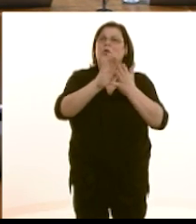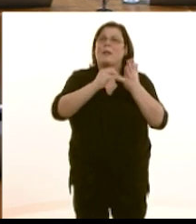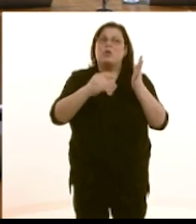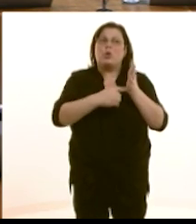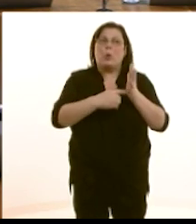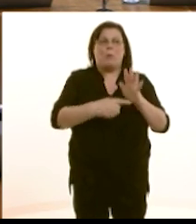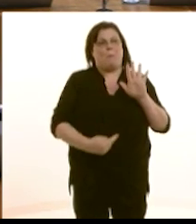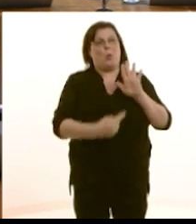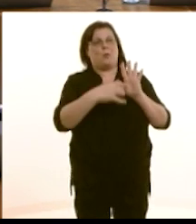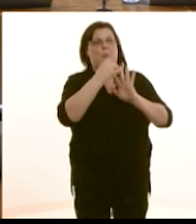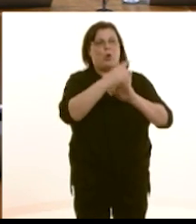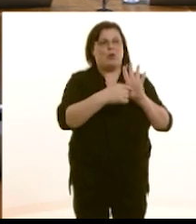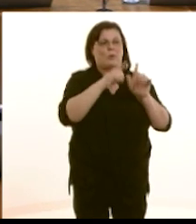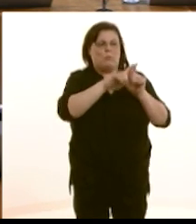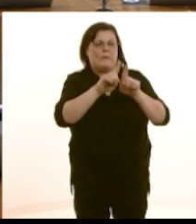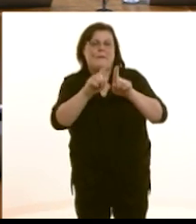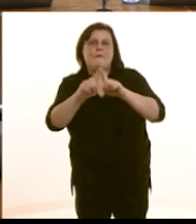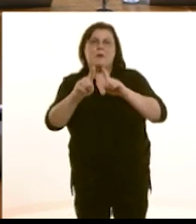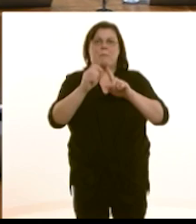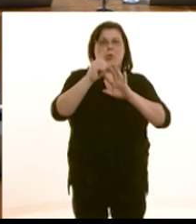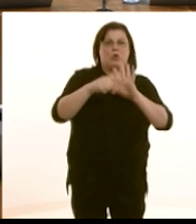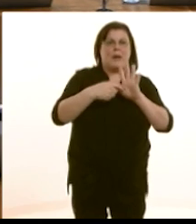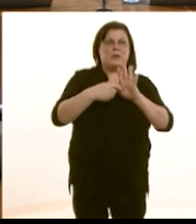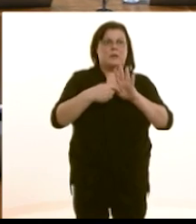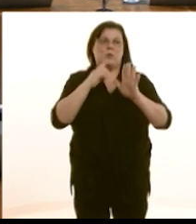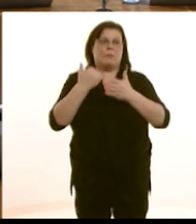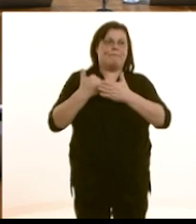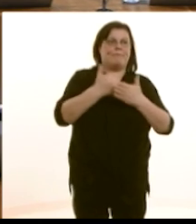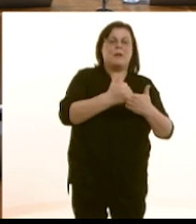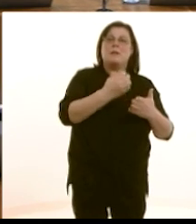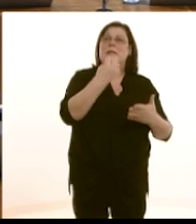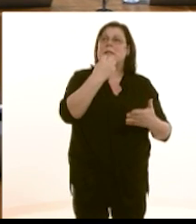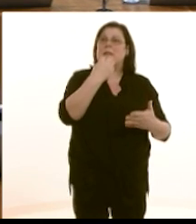are all infrastructure projects for steel, where thereís the opportunity to specify